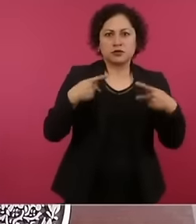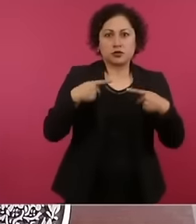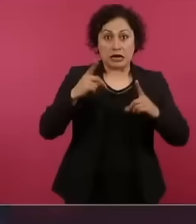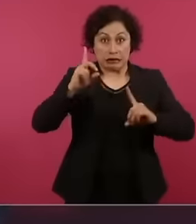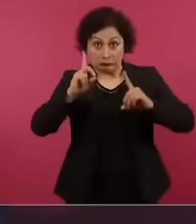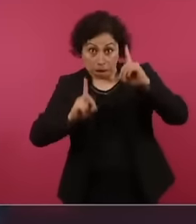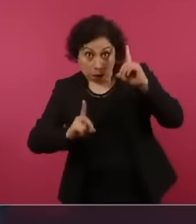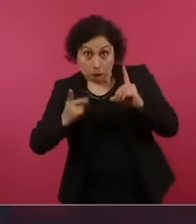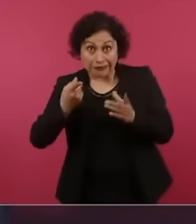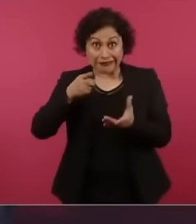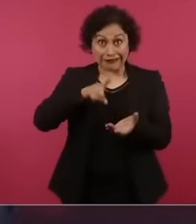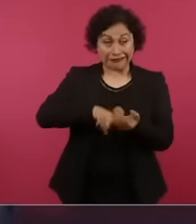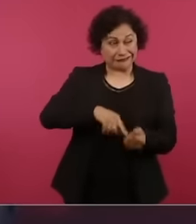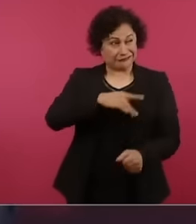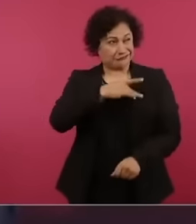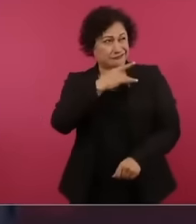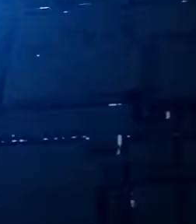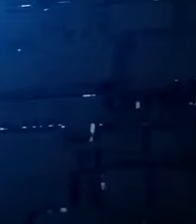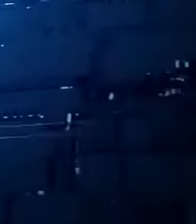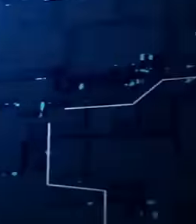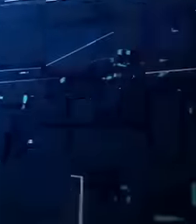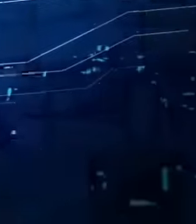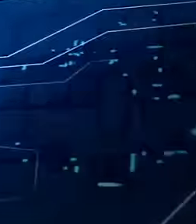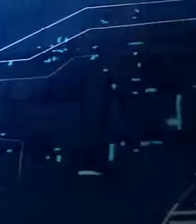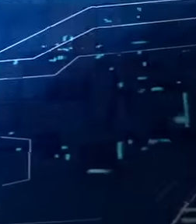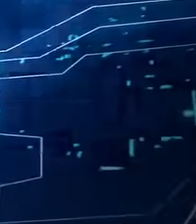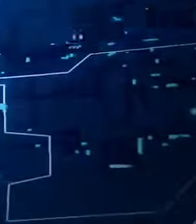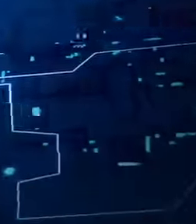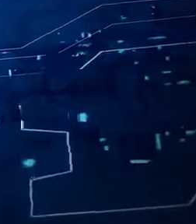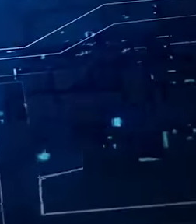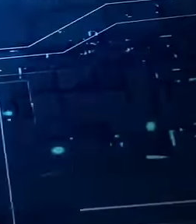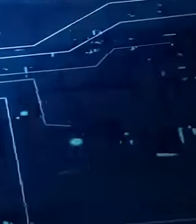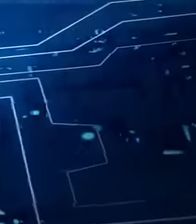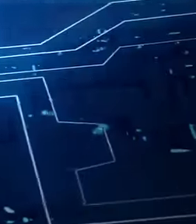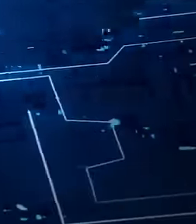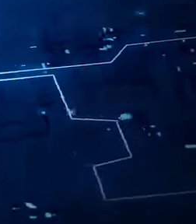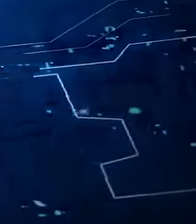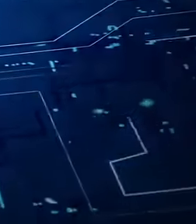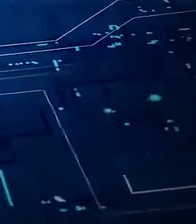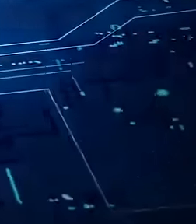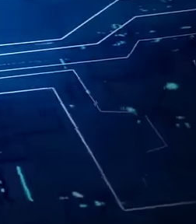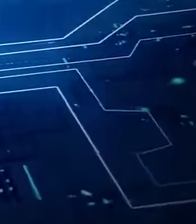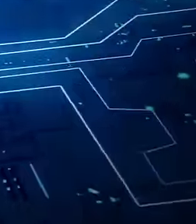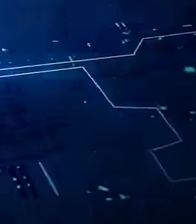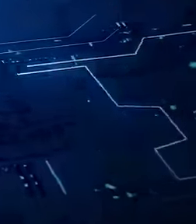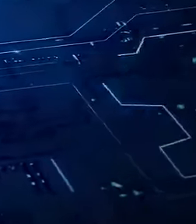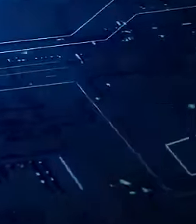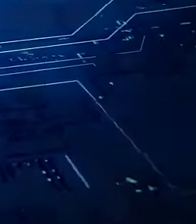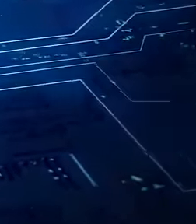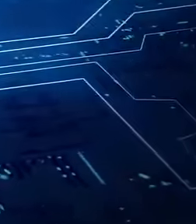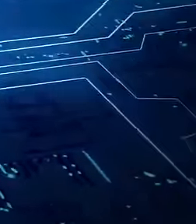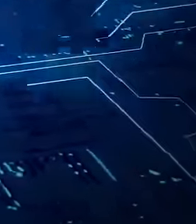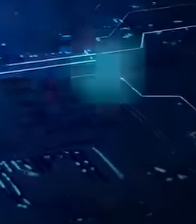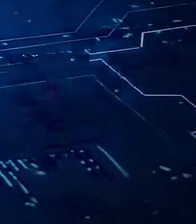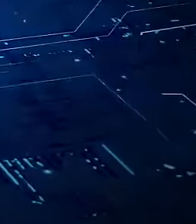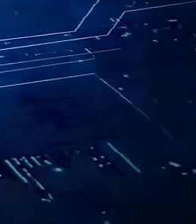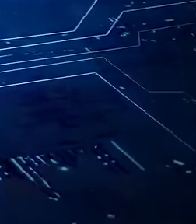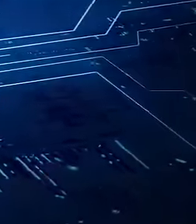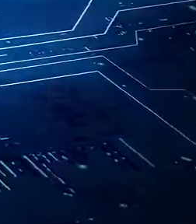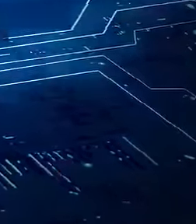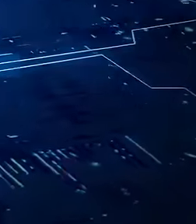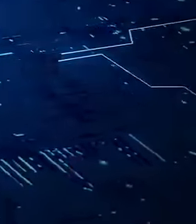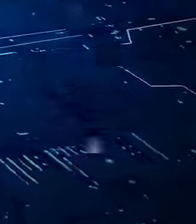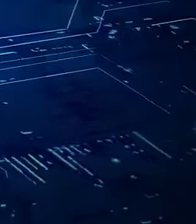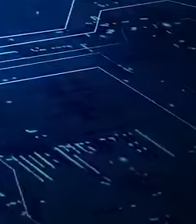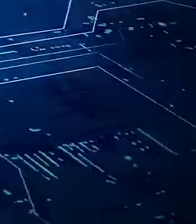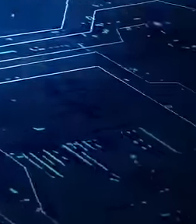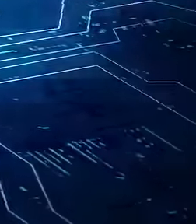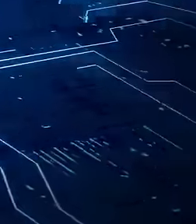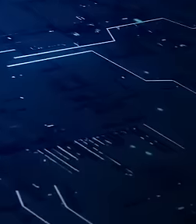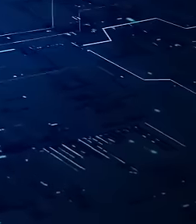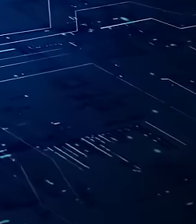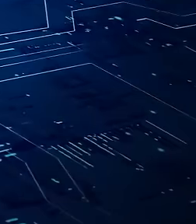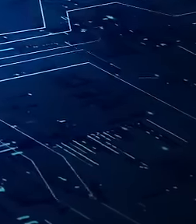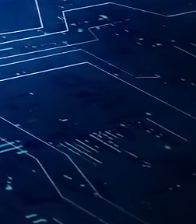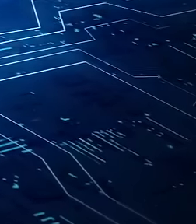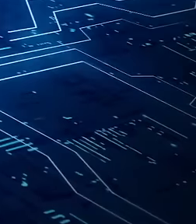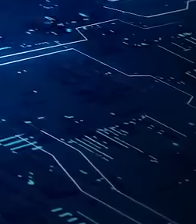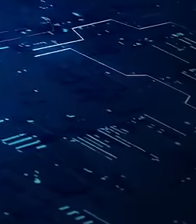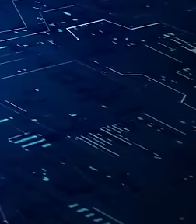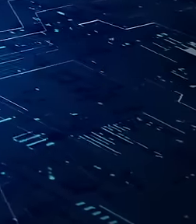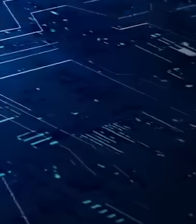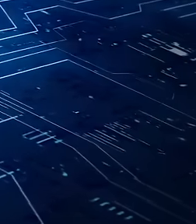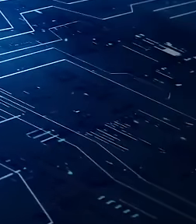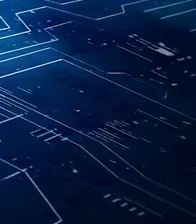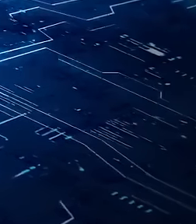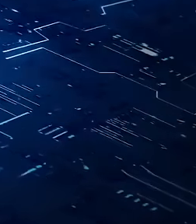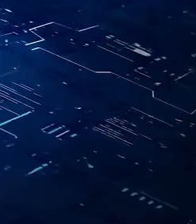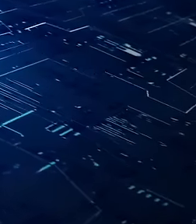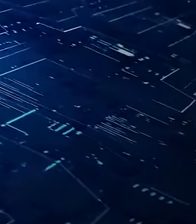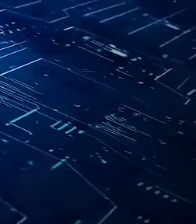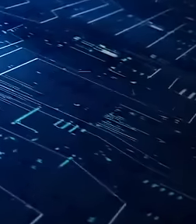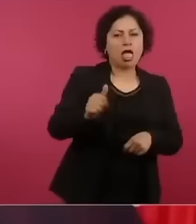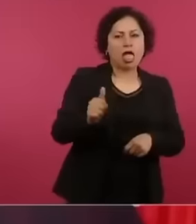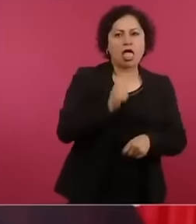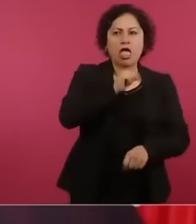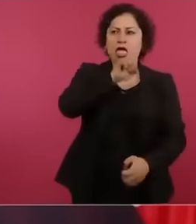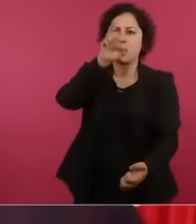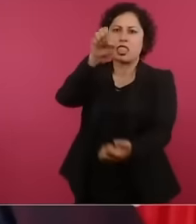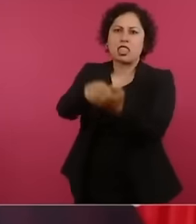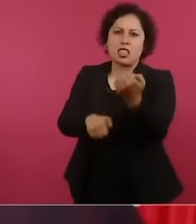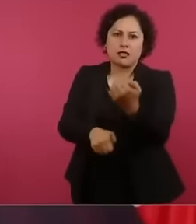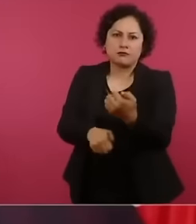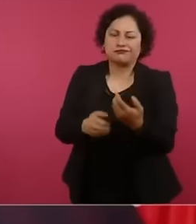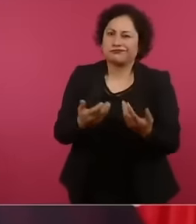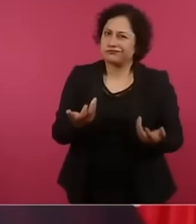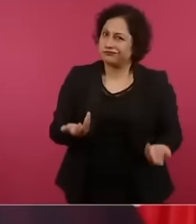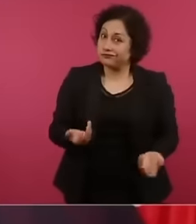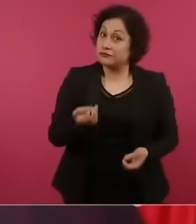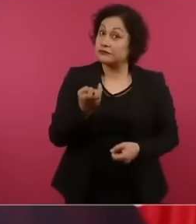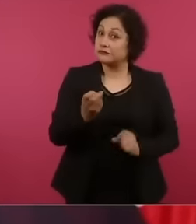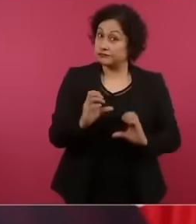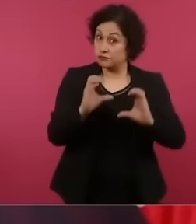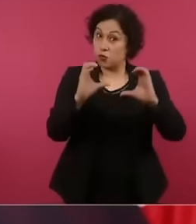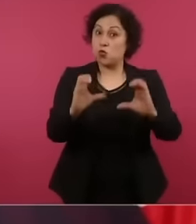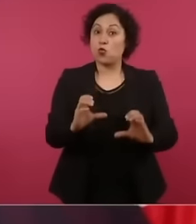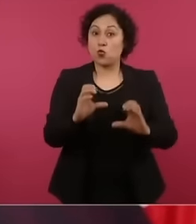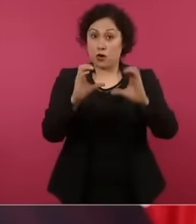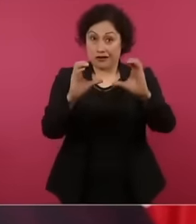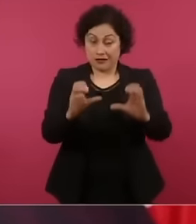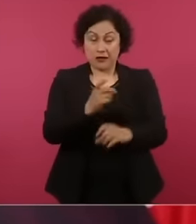fraud so that people are not deceived and that we are all very